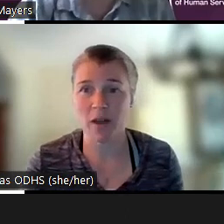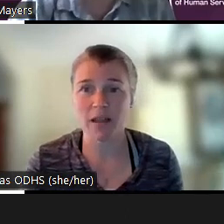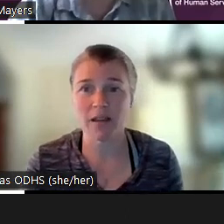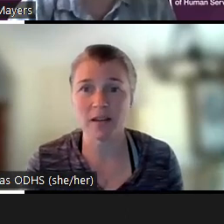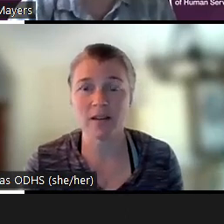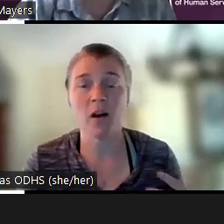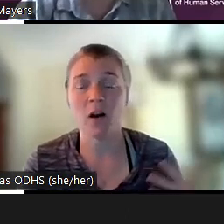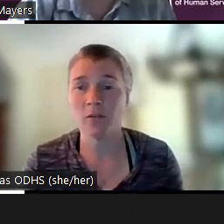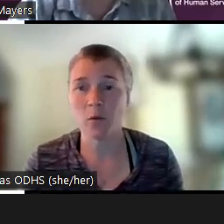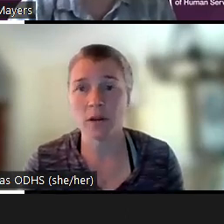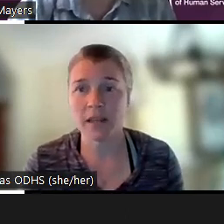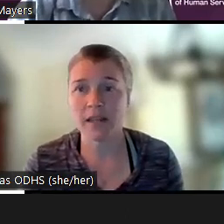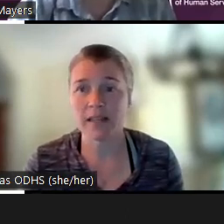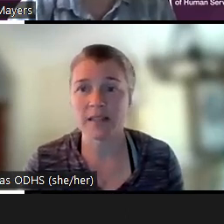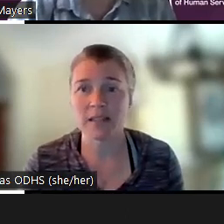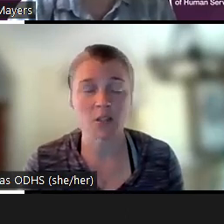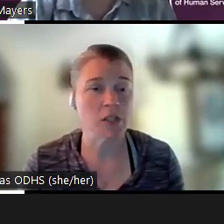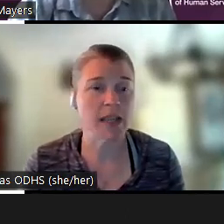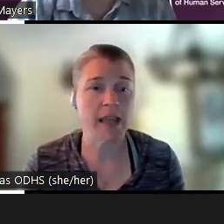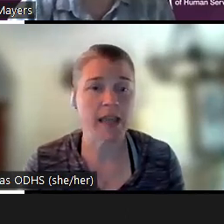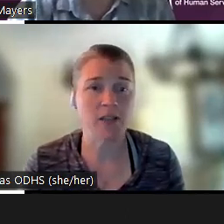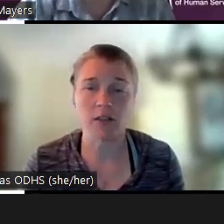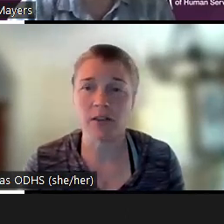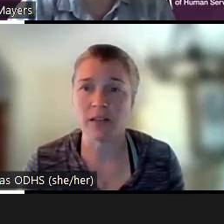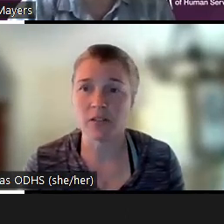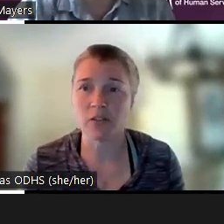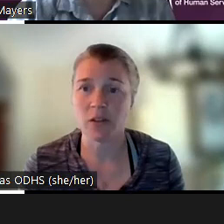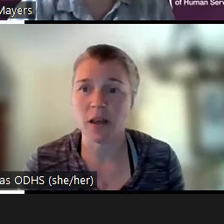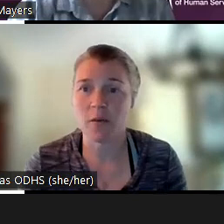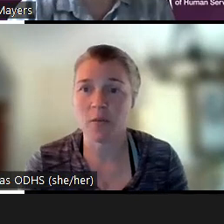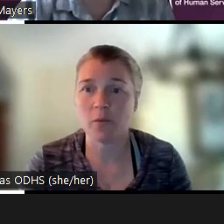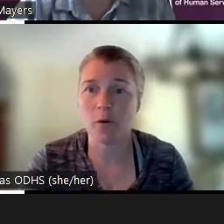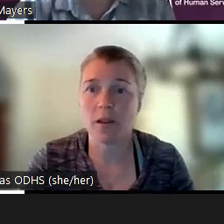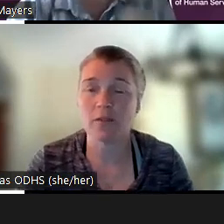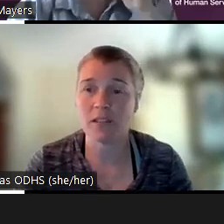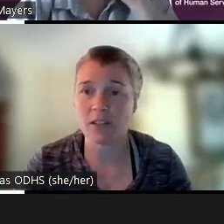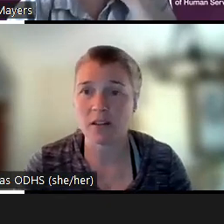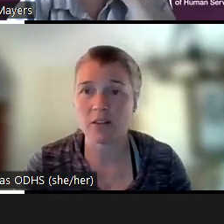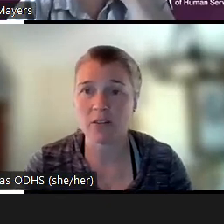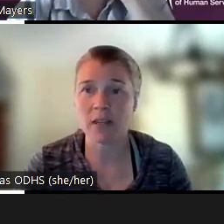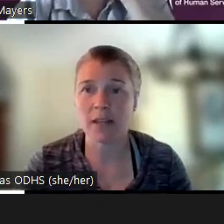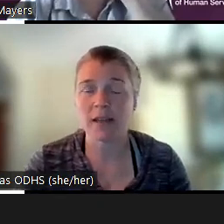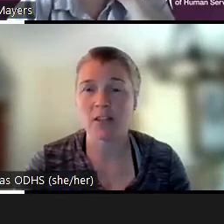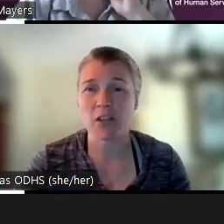GOT HERE, ALL OF OREGON IS ESSENTIALLY A CHILDCARE DESERT FOR INFANTS AND TODDLERS.